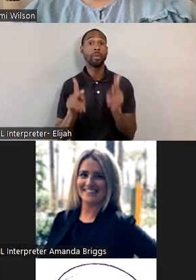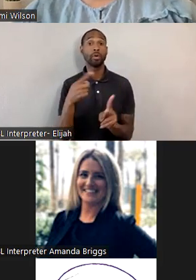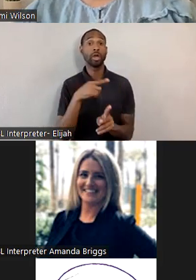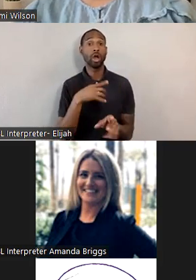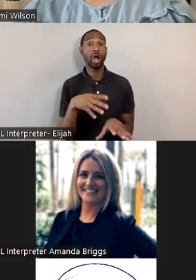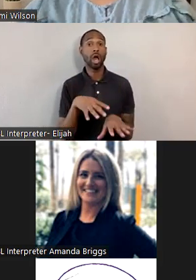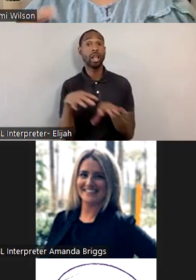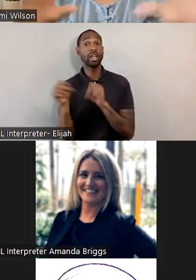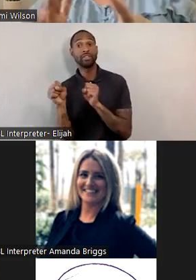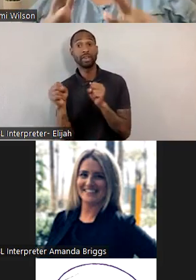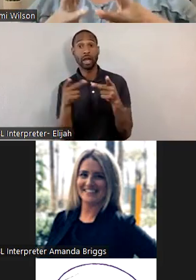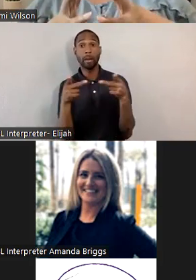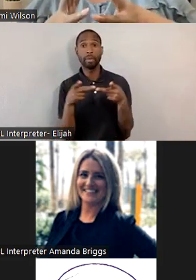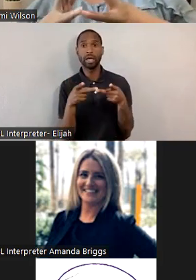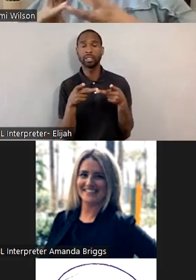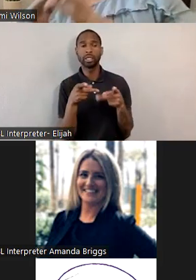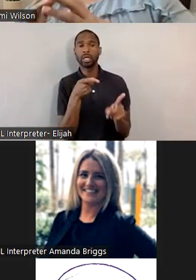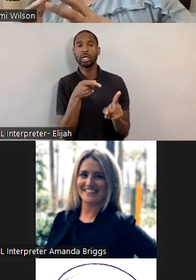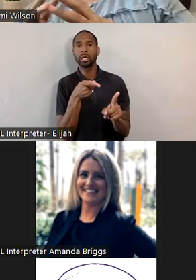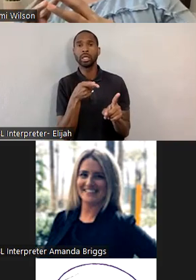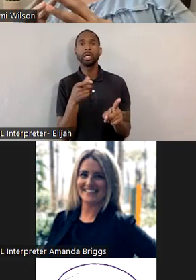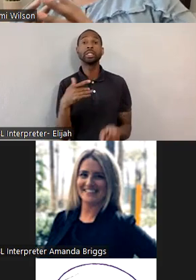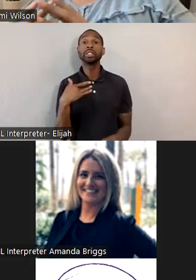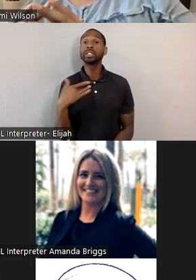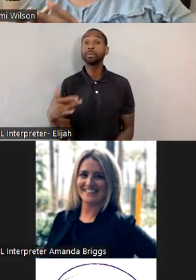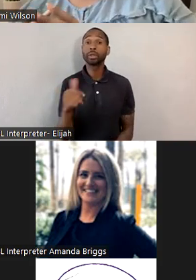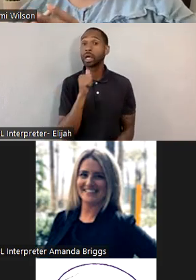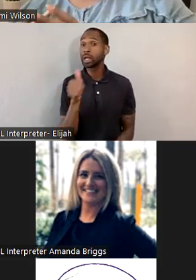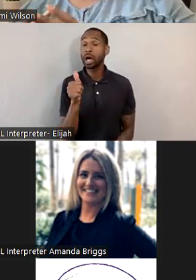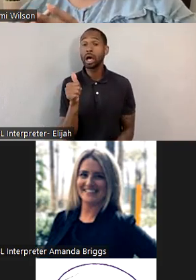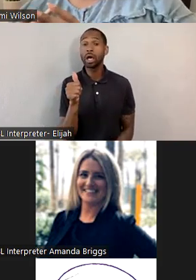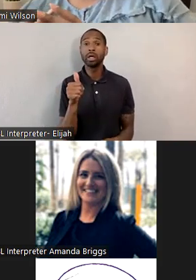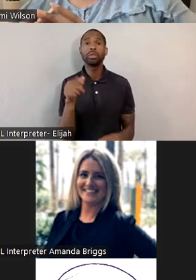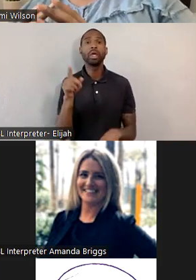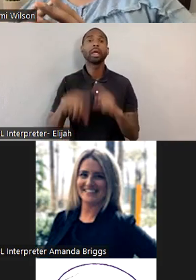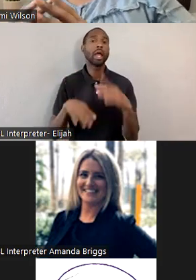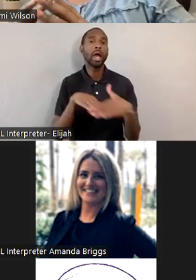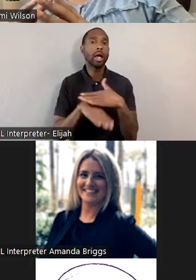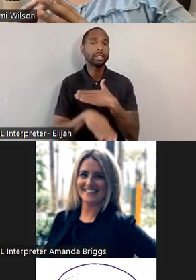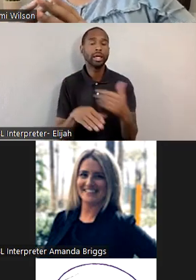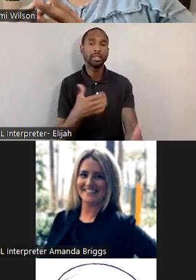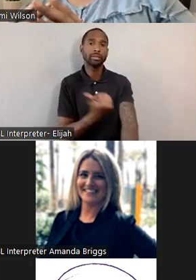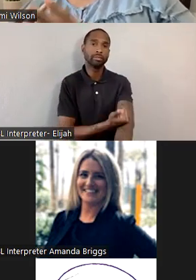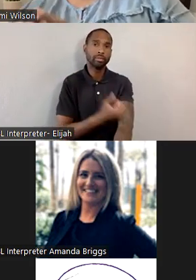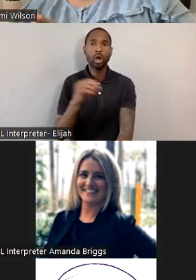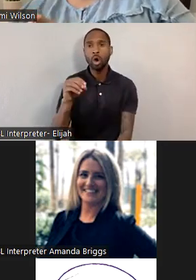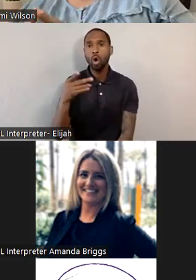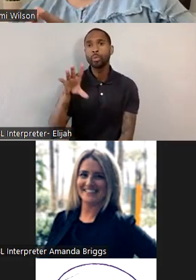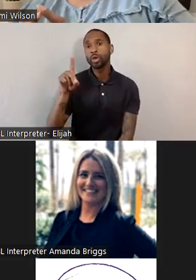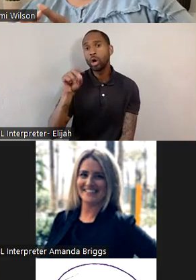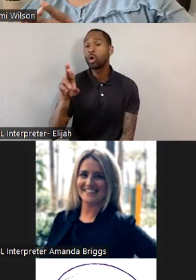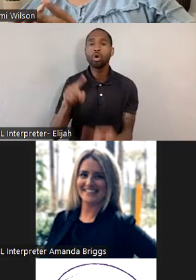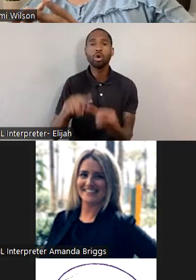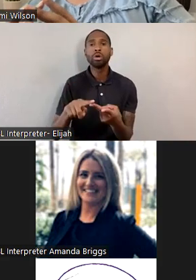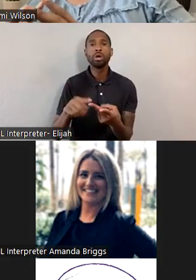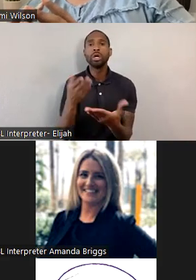where they are not typically able to access opioids or substances in general,